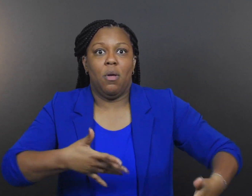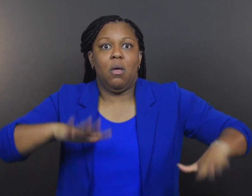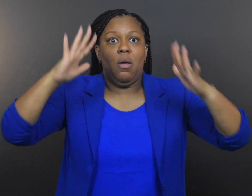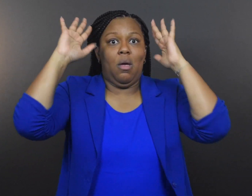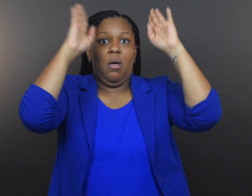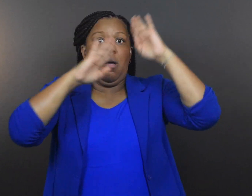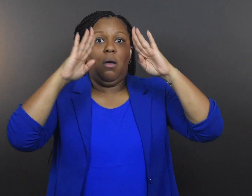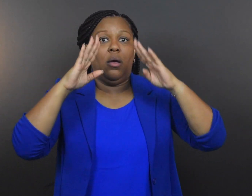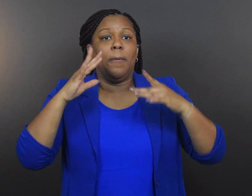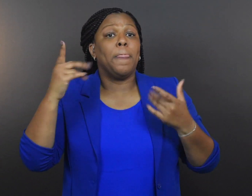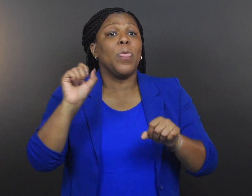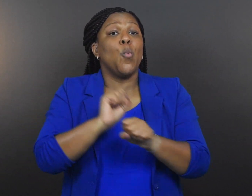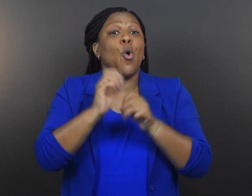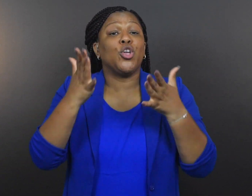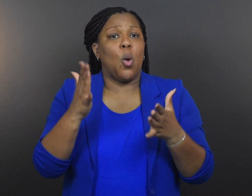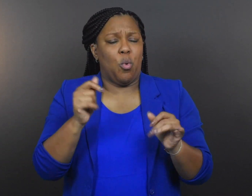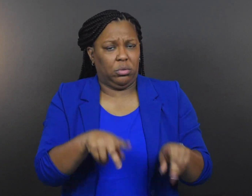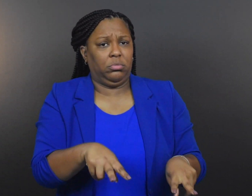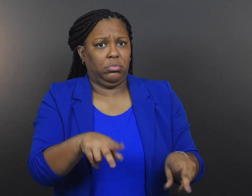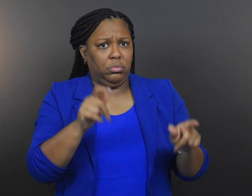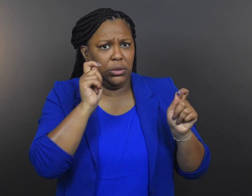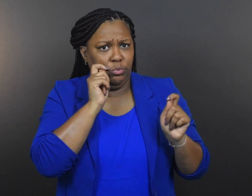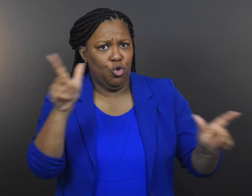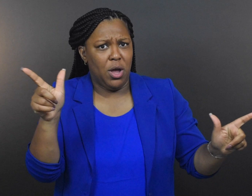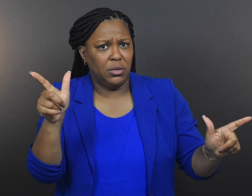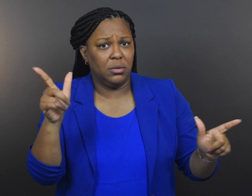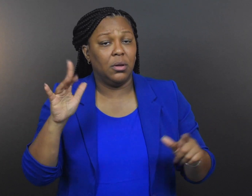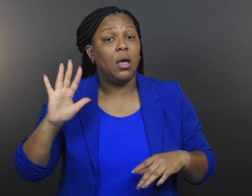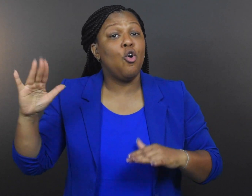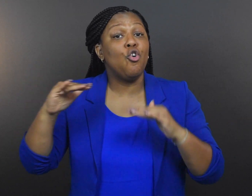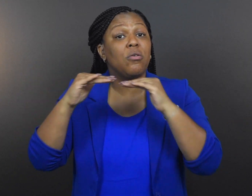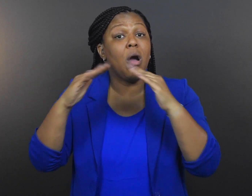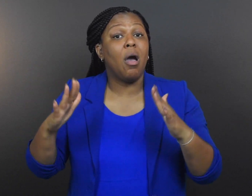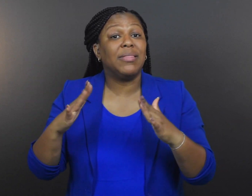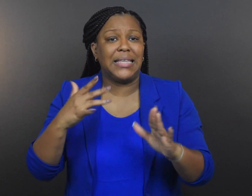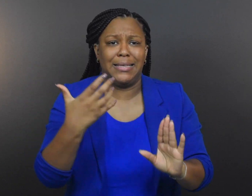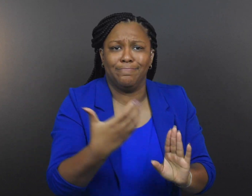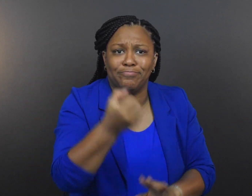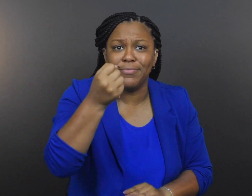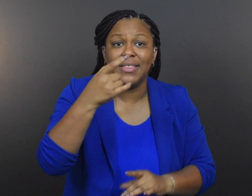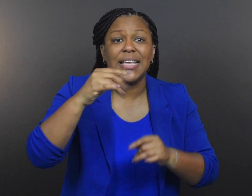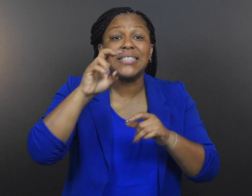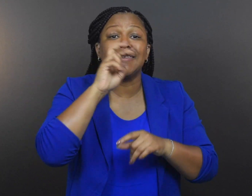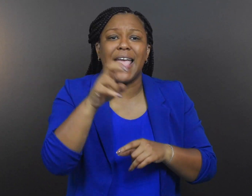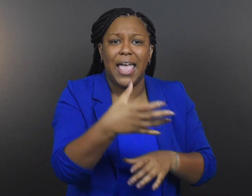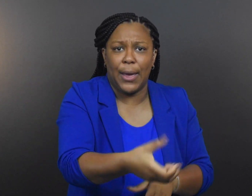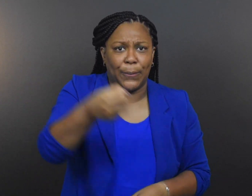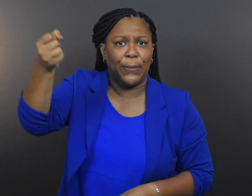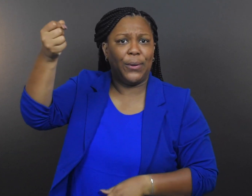and to the workers’ surprise, a colleague snatched the snake away for a quick photo op with the team.